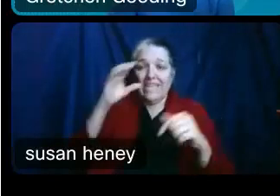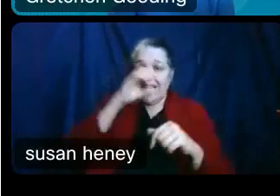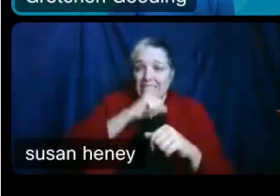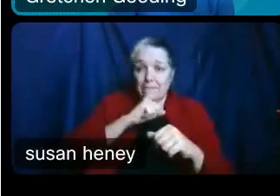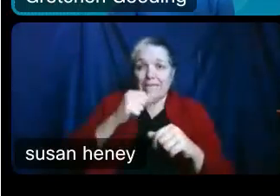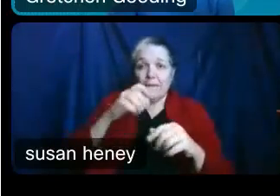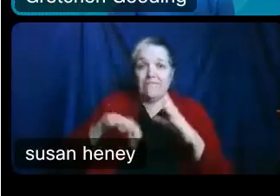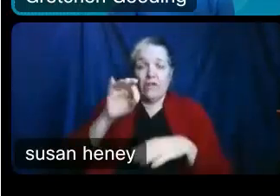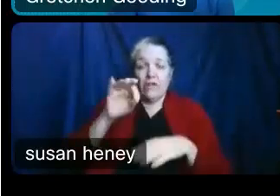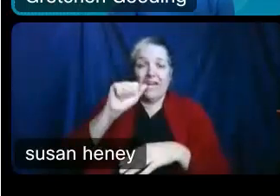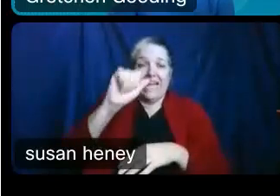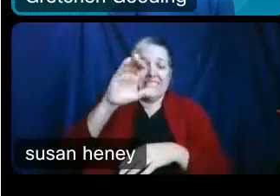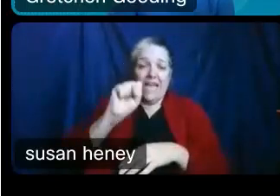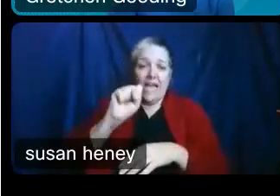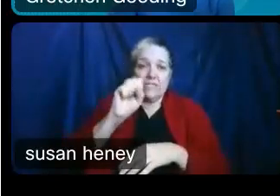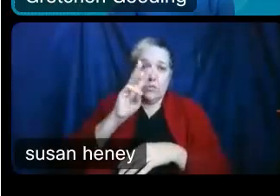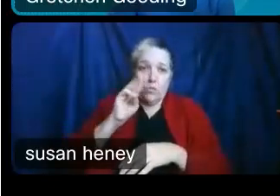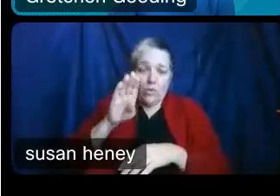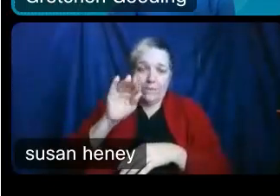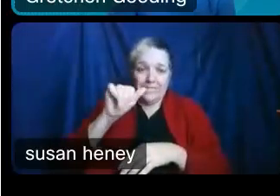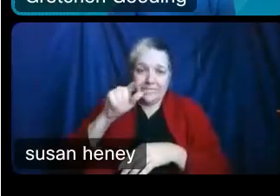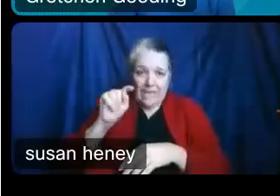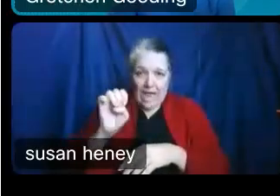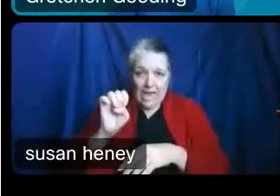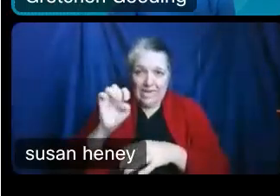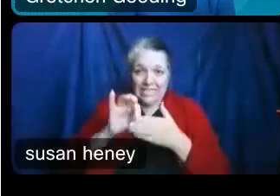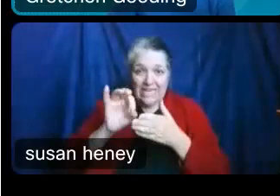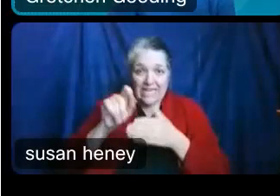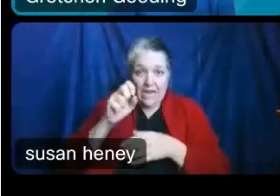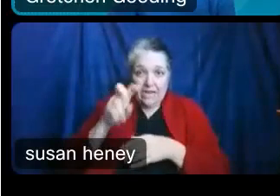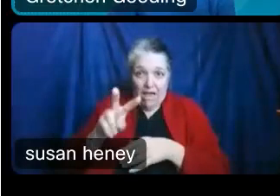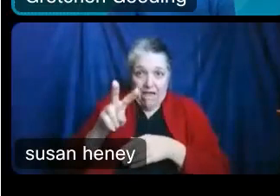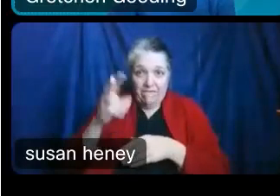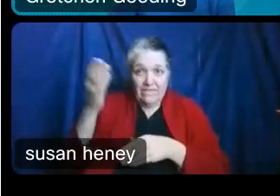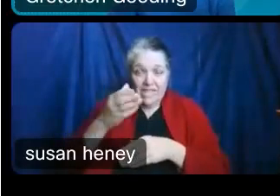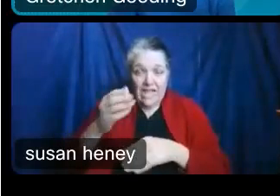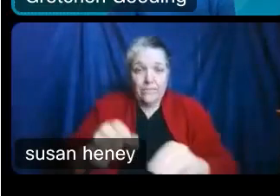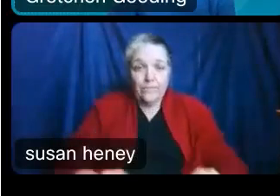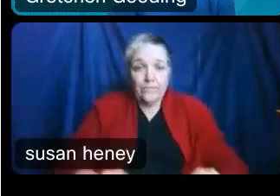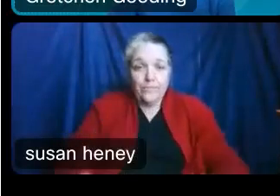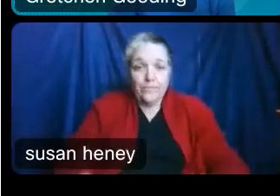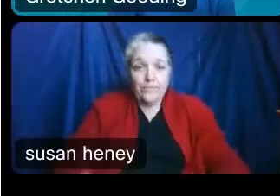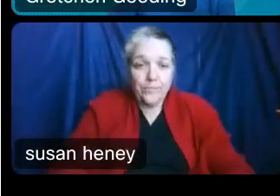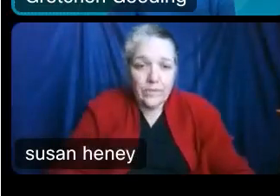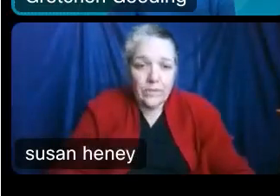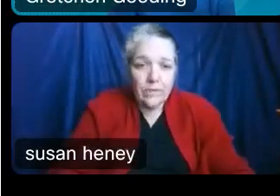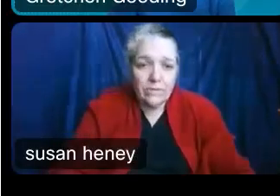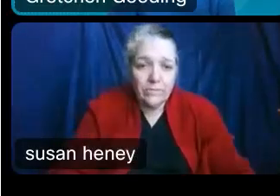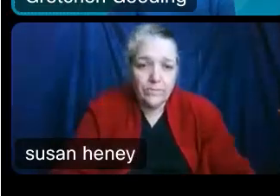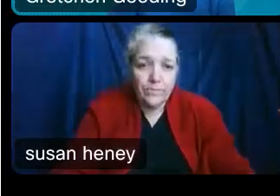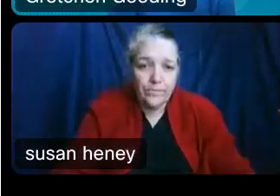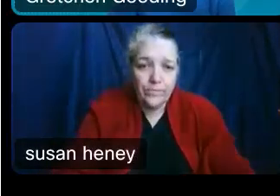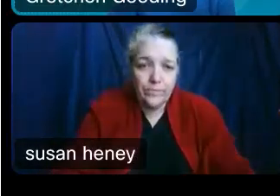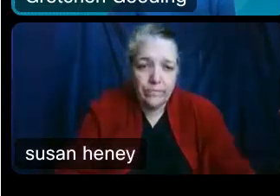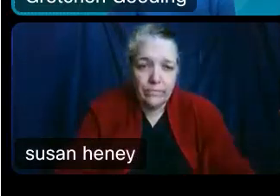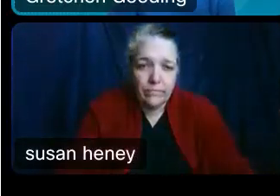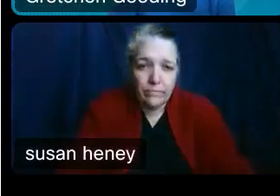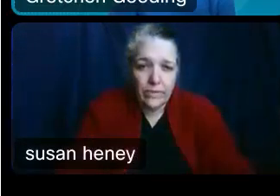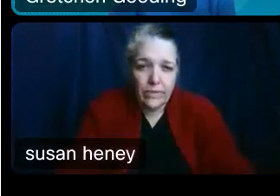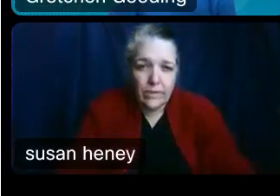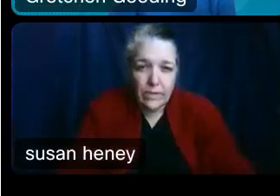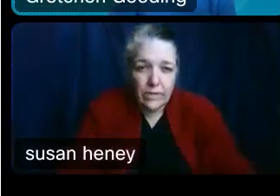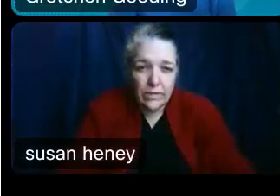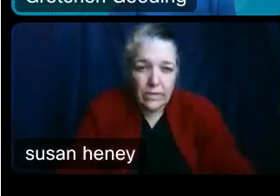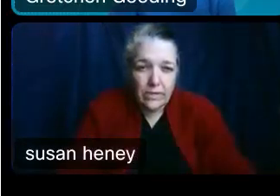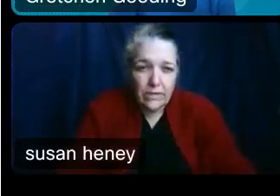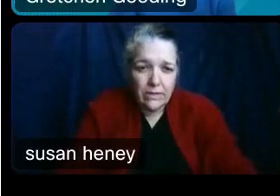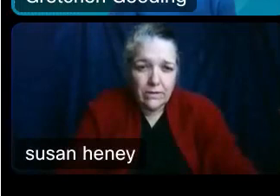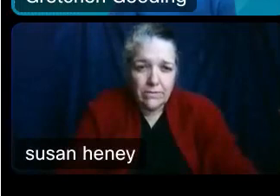the ACS website at census.gov/ACS and under the data section.